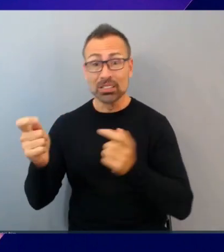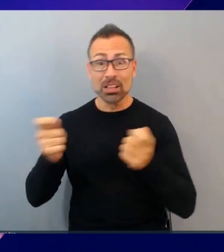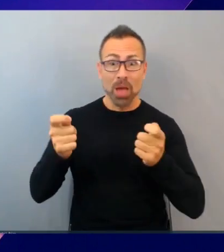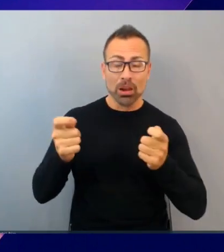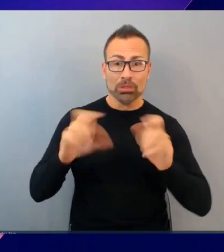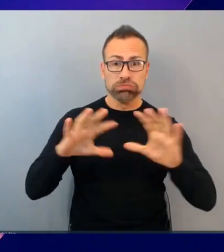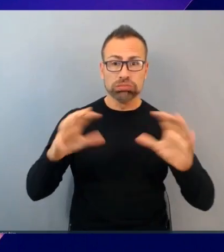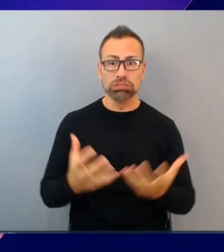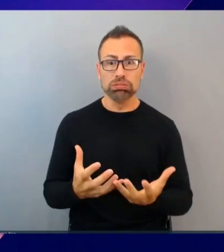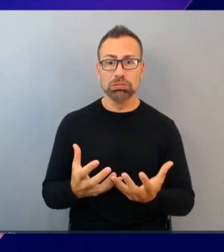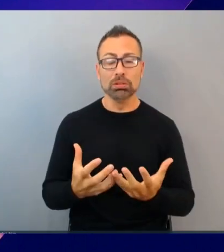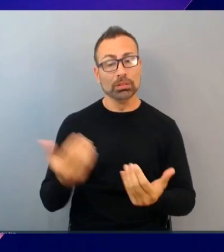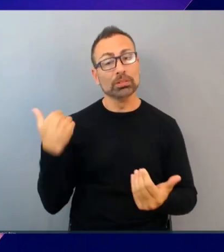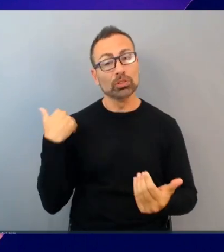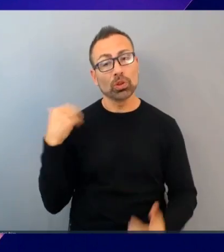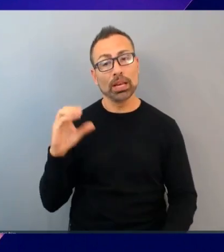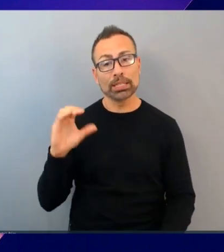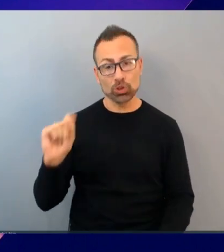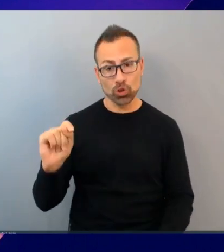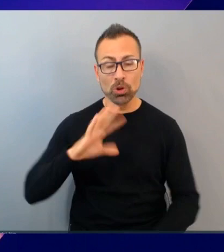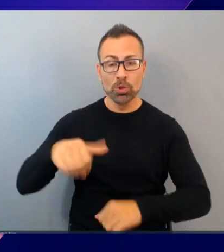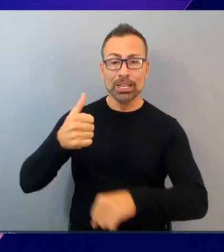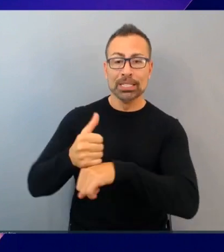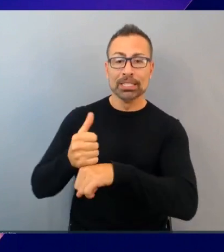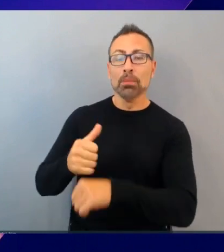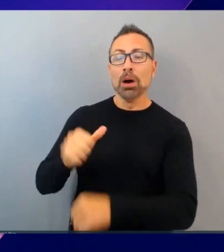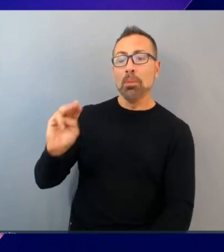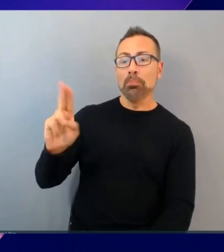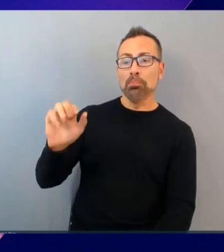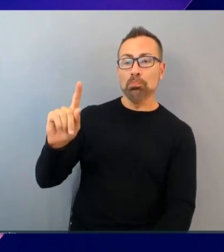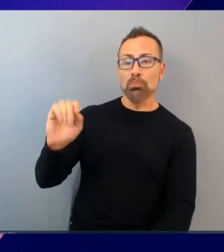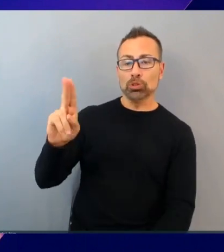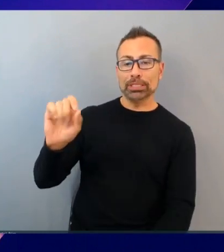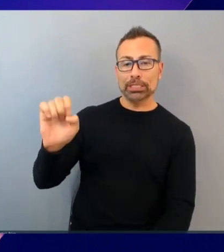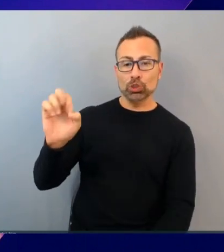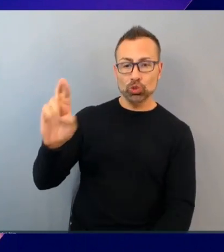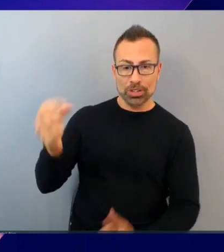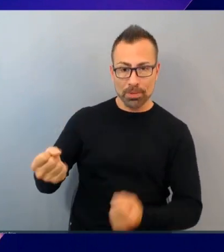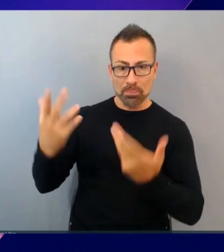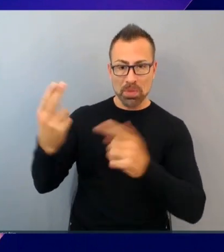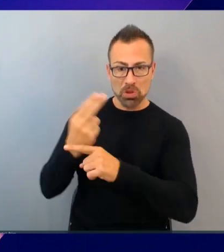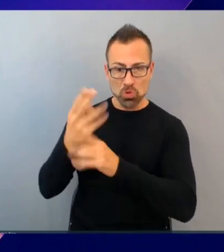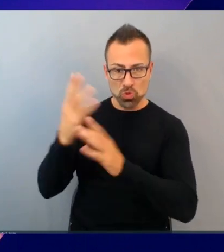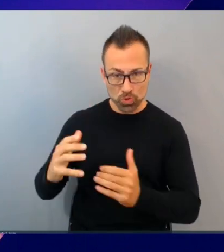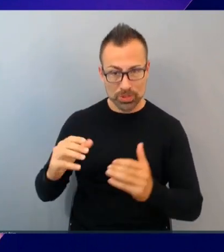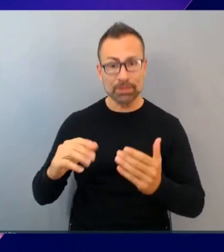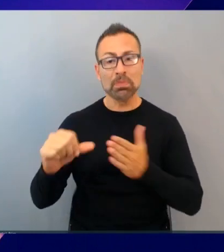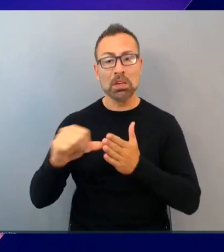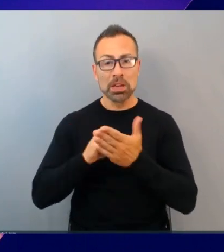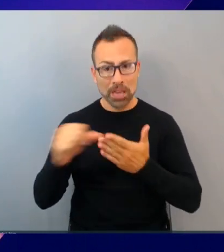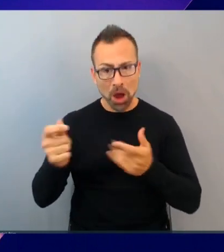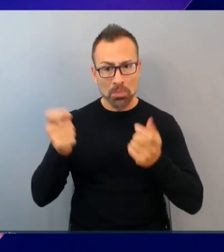multi-user account management, which was a way for our enterprise customers to easily create sub-accounts.